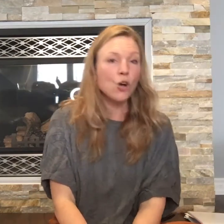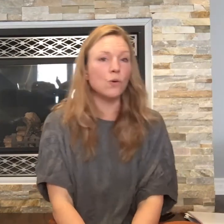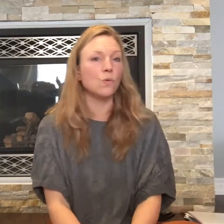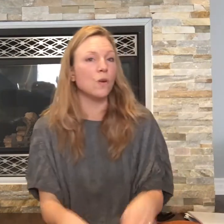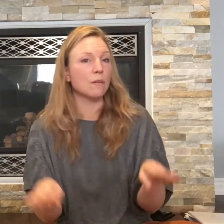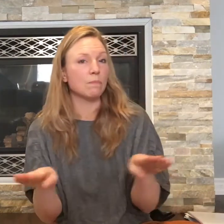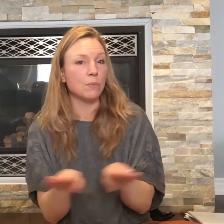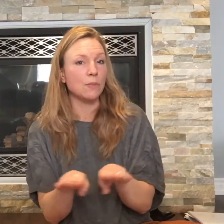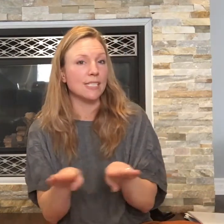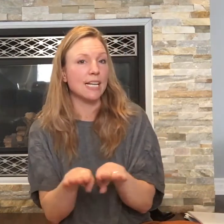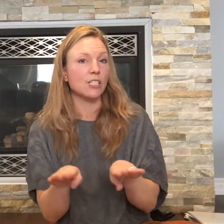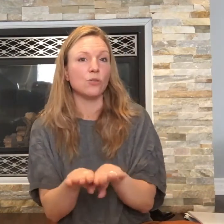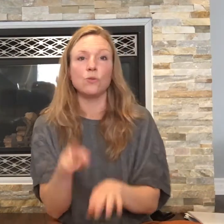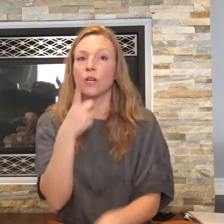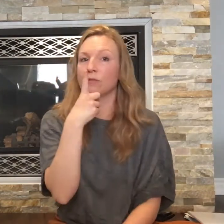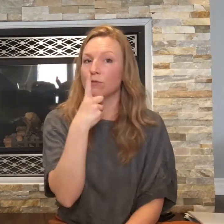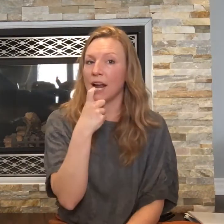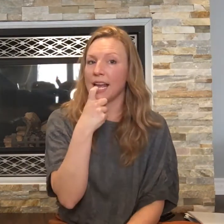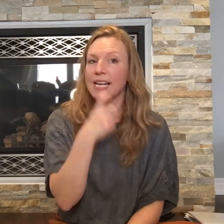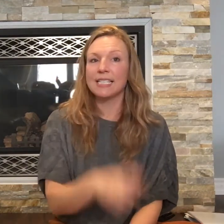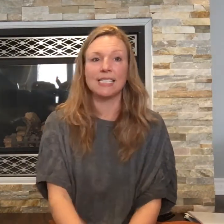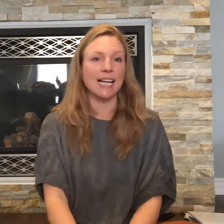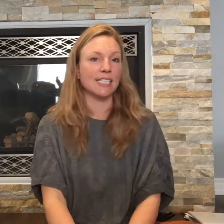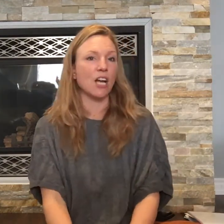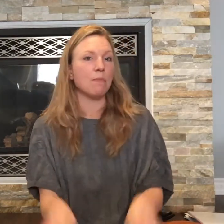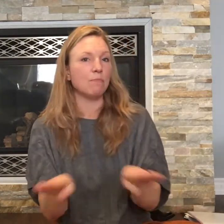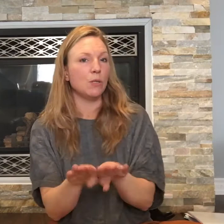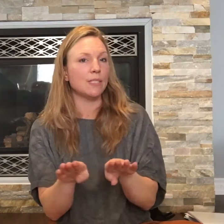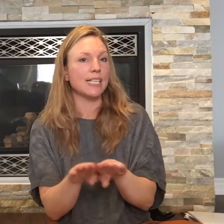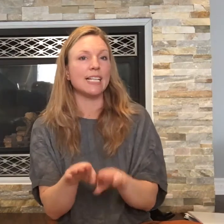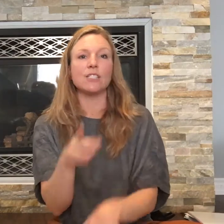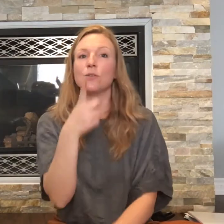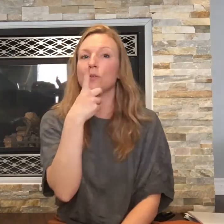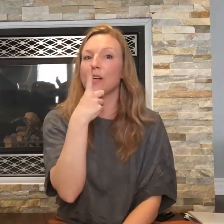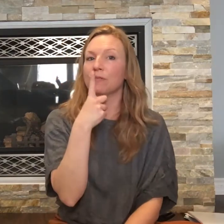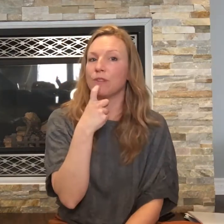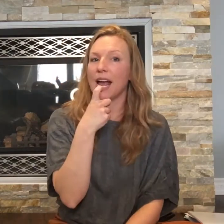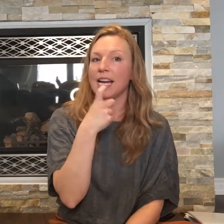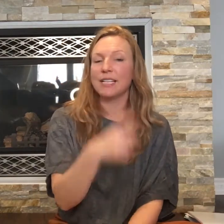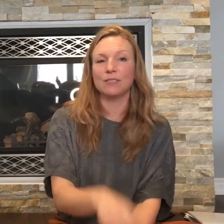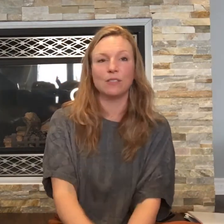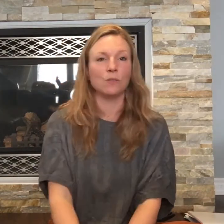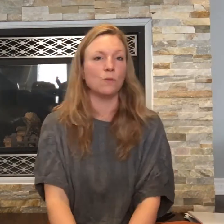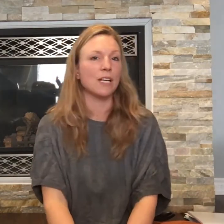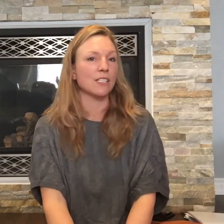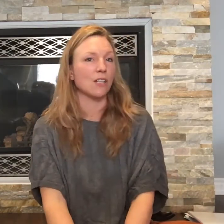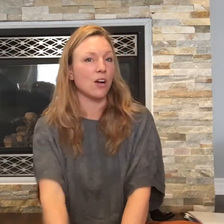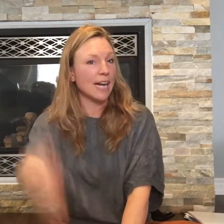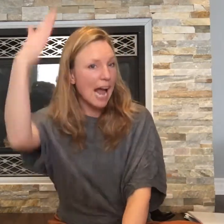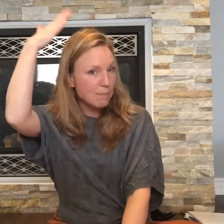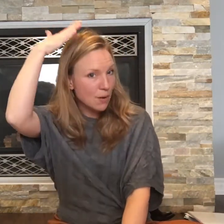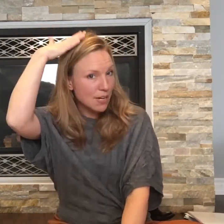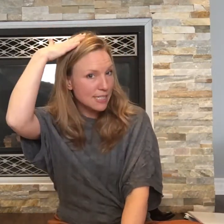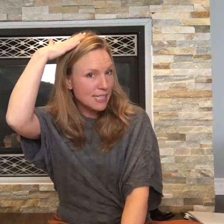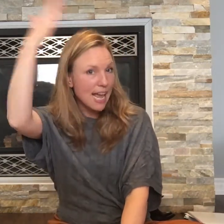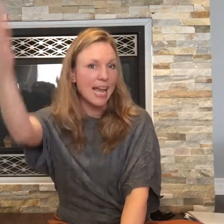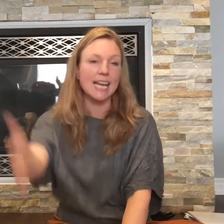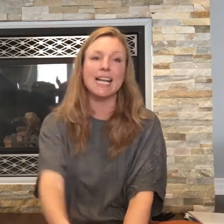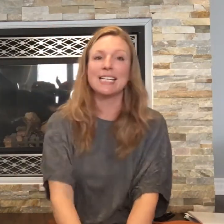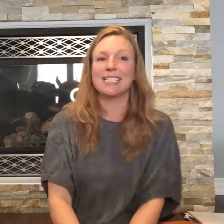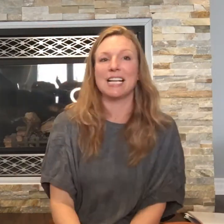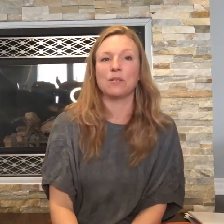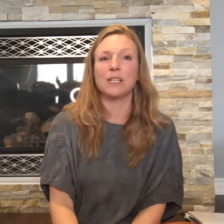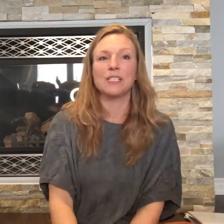Who's got BOOTS and a suit of RED, Santa's got BOOTS, and a suit of RED, Who wears a long CAP